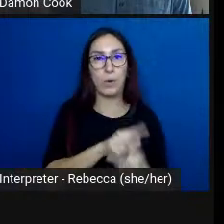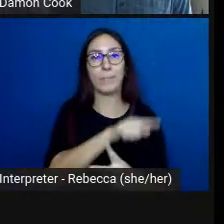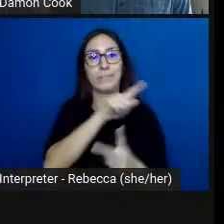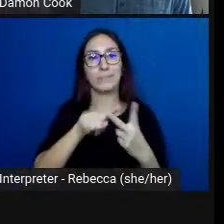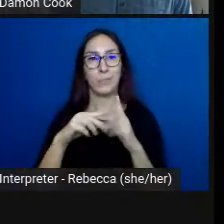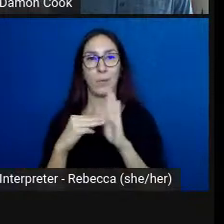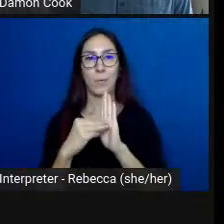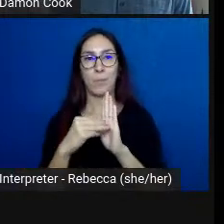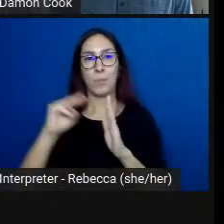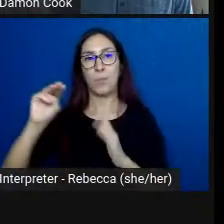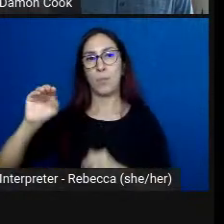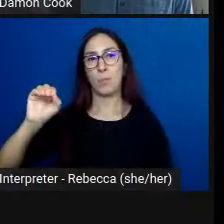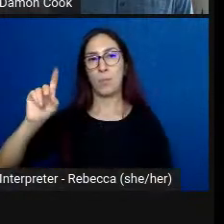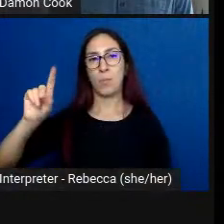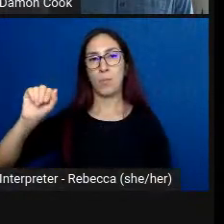WordPress components package contains visually hidden